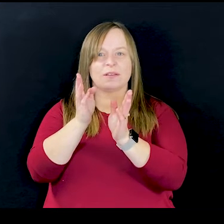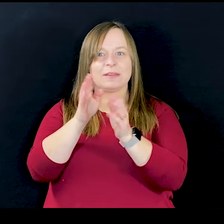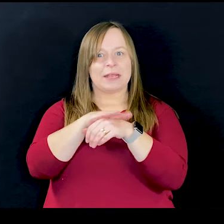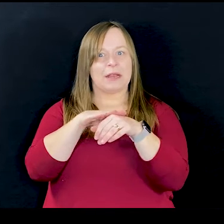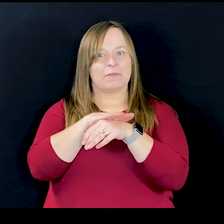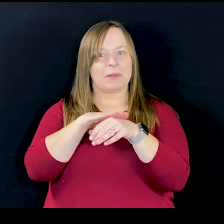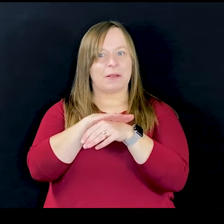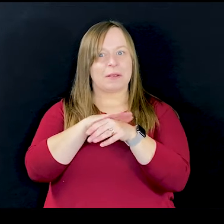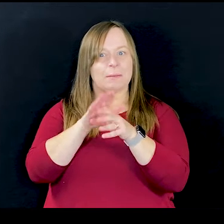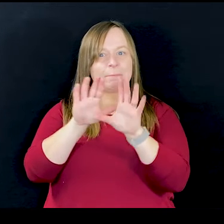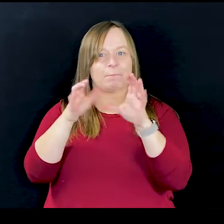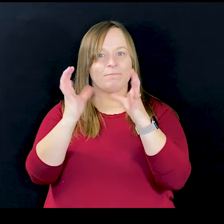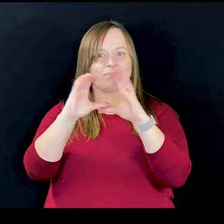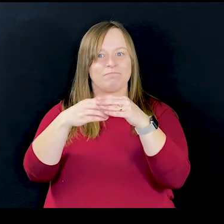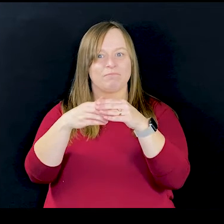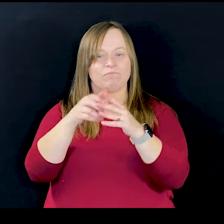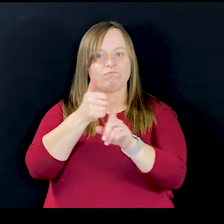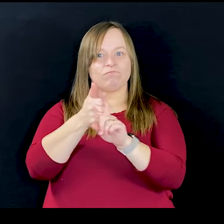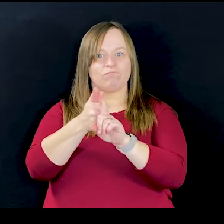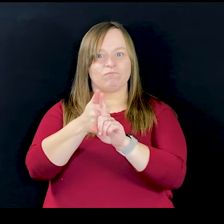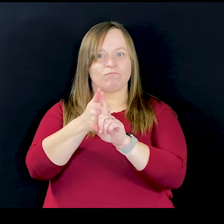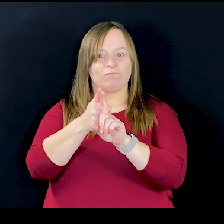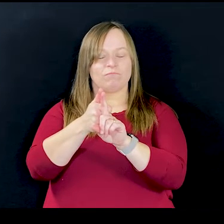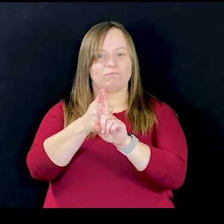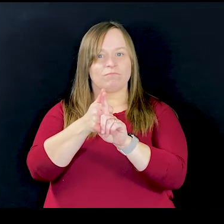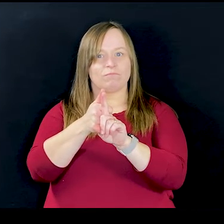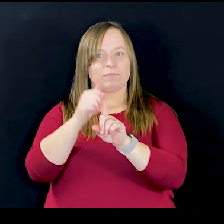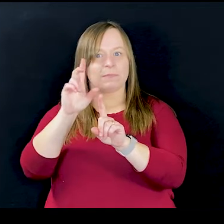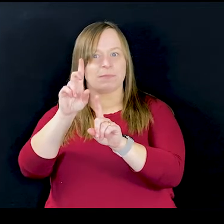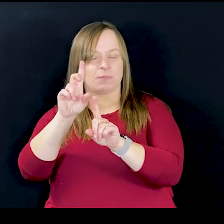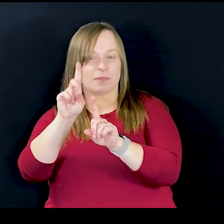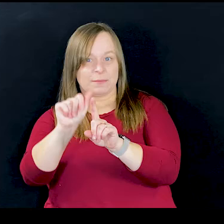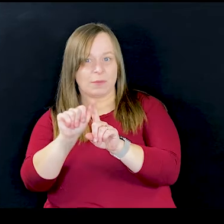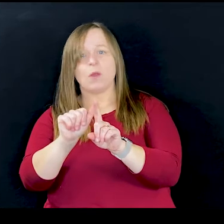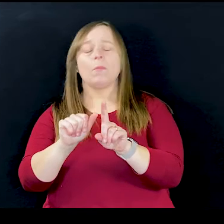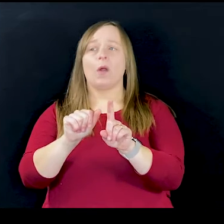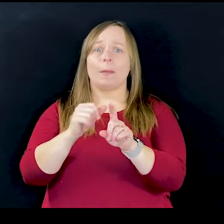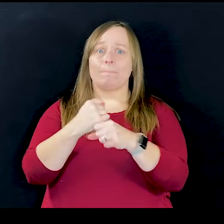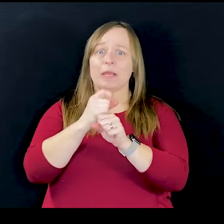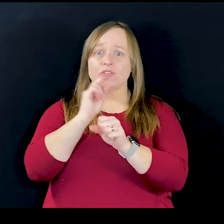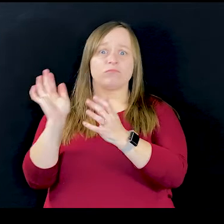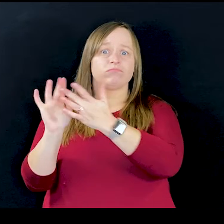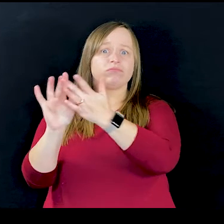to the Native American population out West. We also want to make sure that we are reaching out